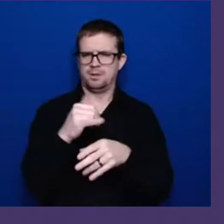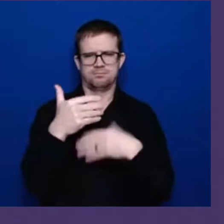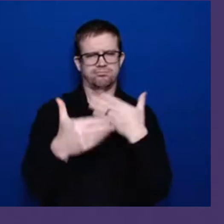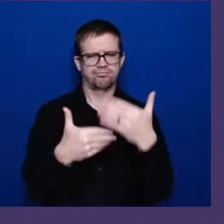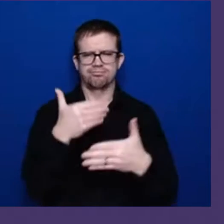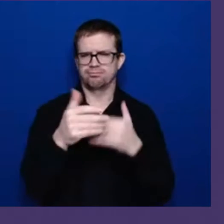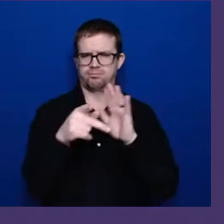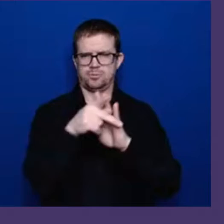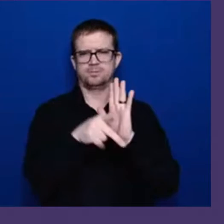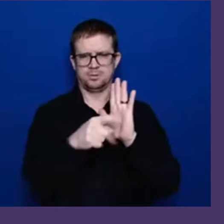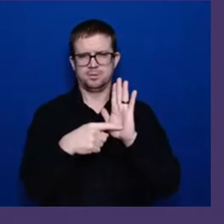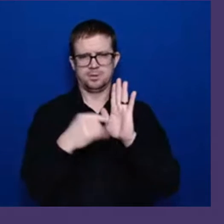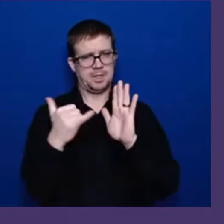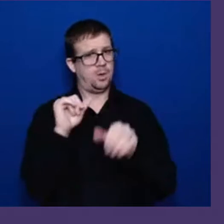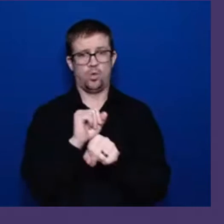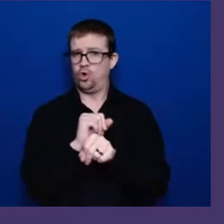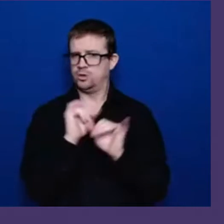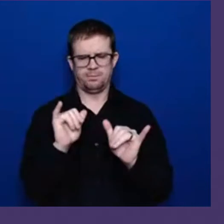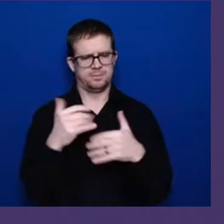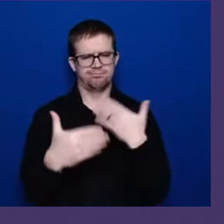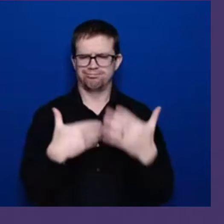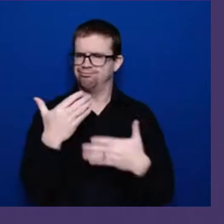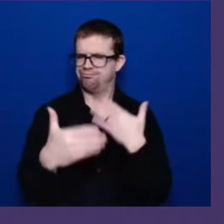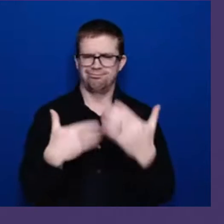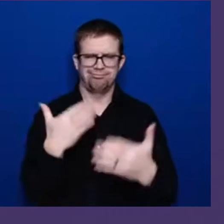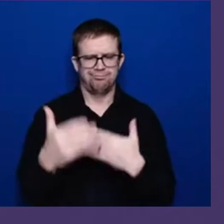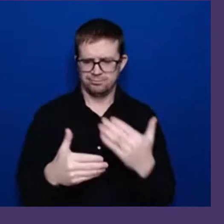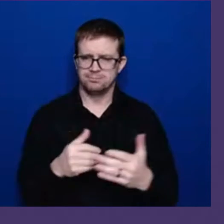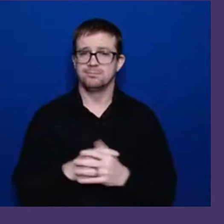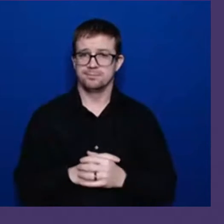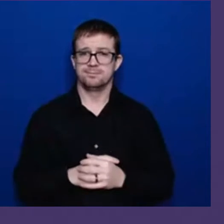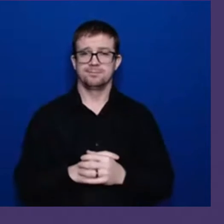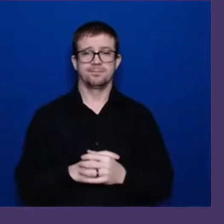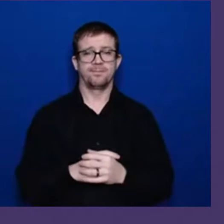perspectives on the role that technology can play